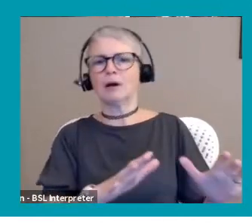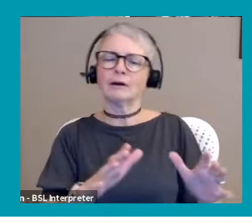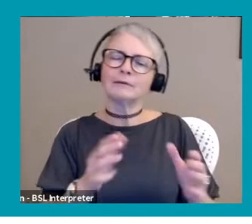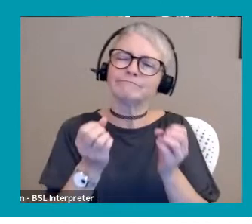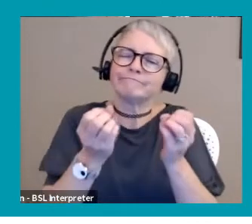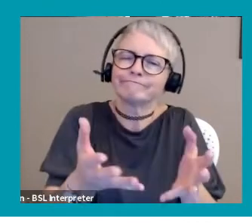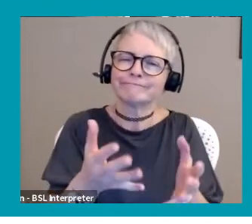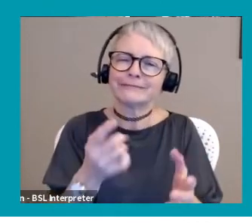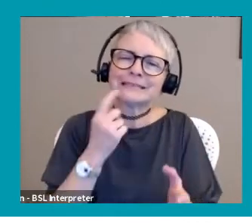So let's go to the next slide.